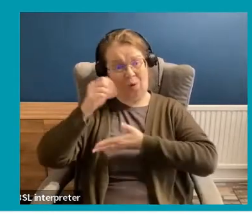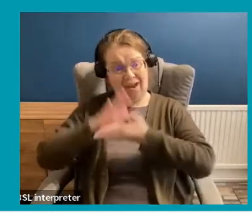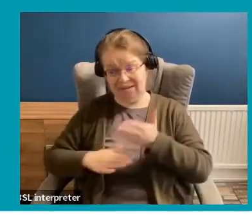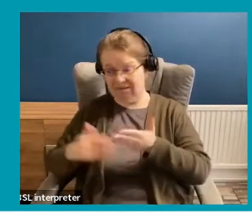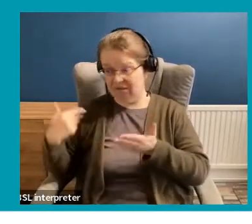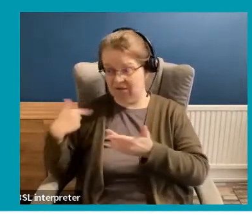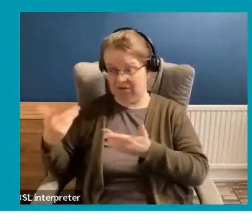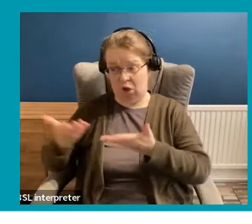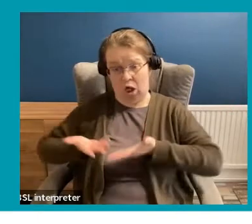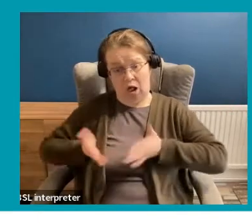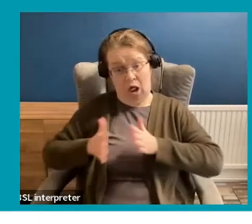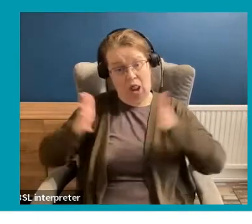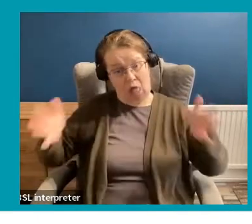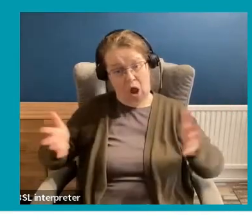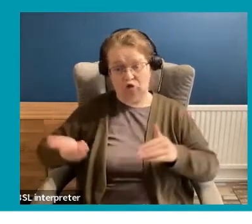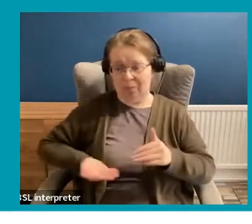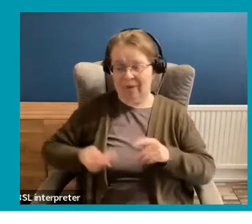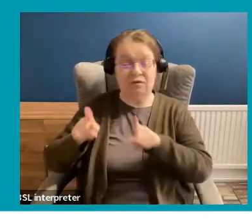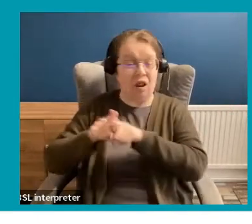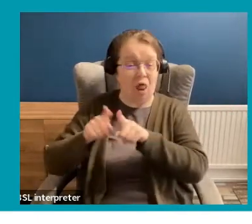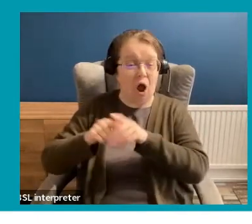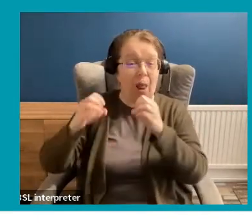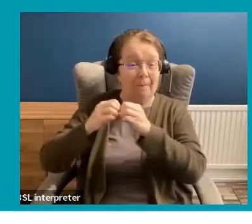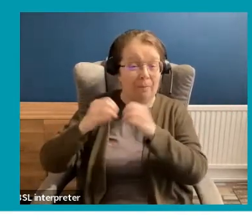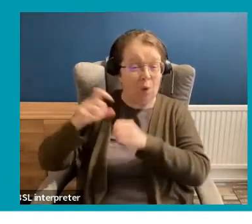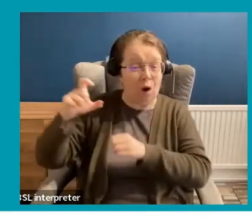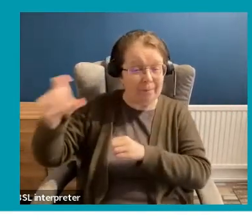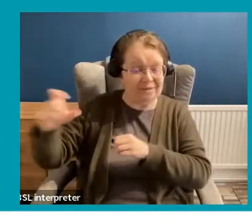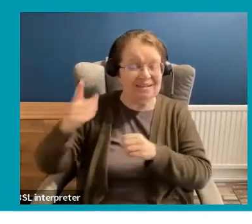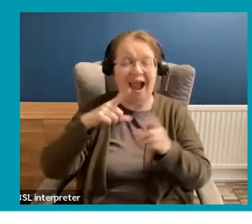businesses the BBC trying to affect change.